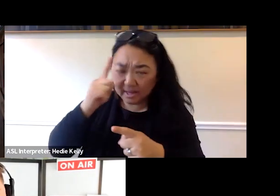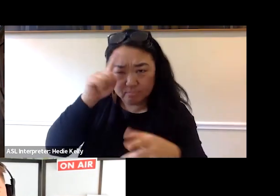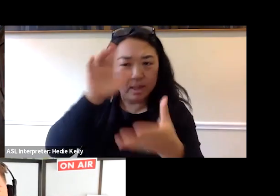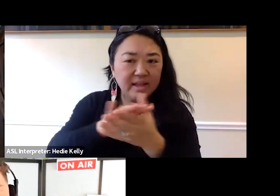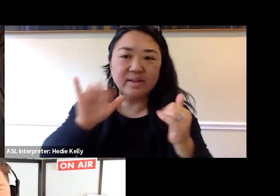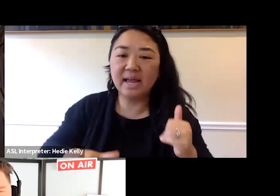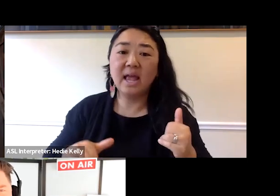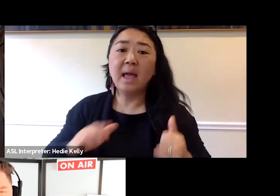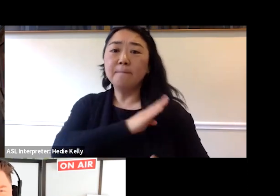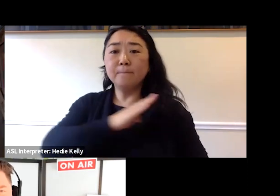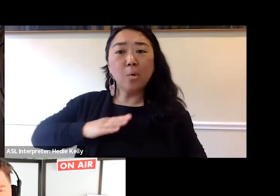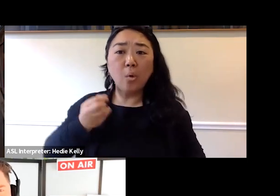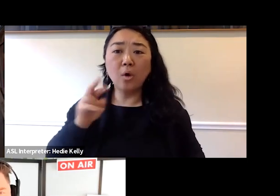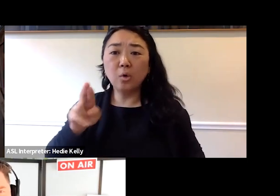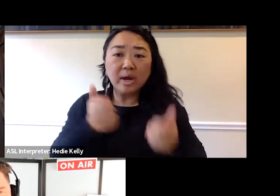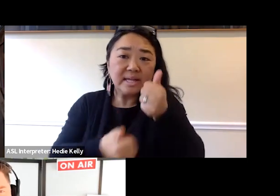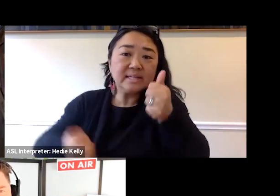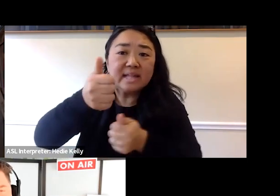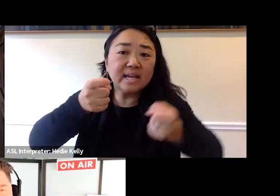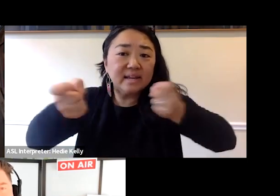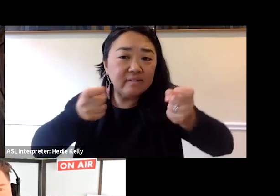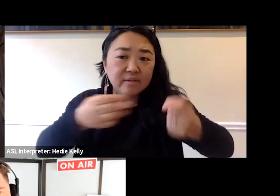leadership say, yes, this is important to us.